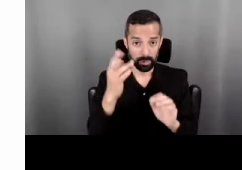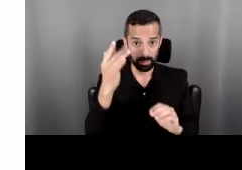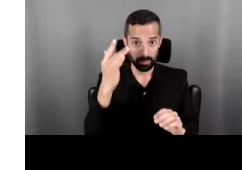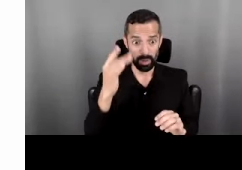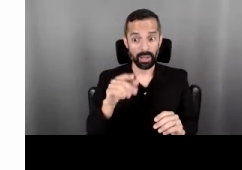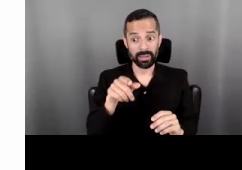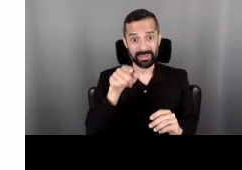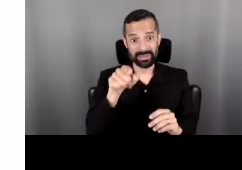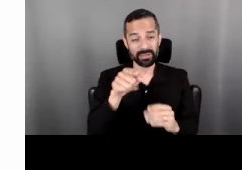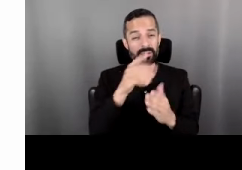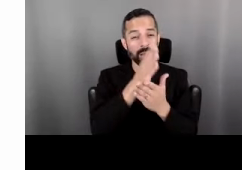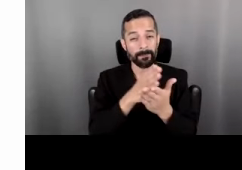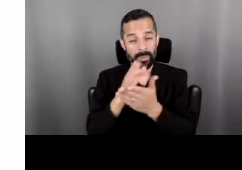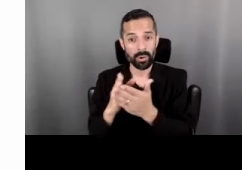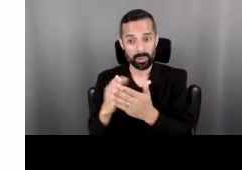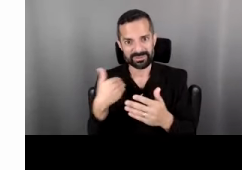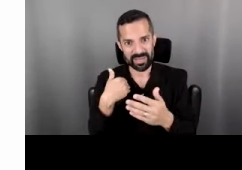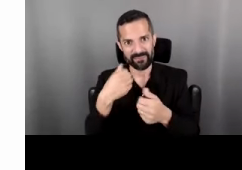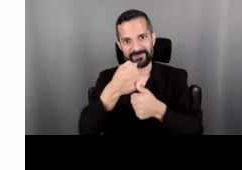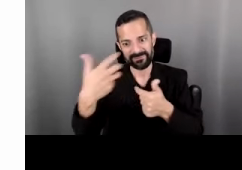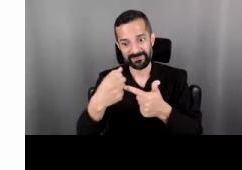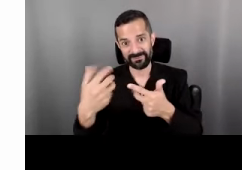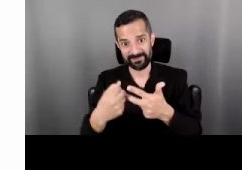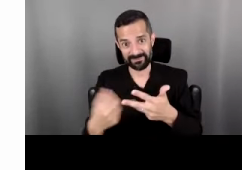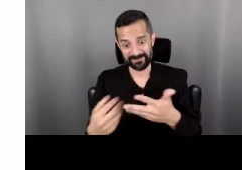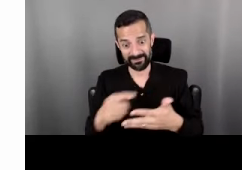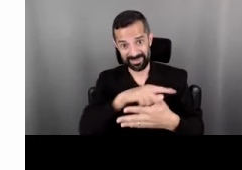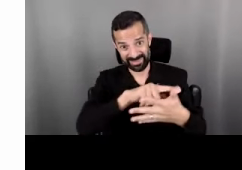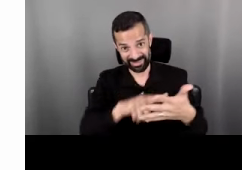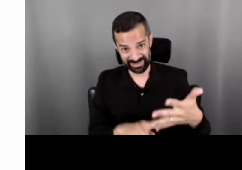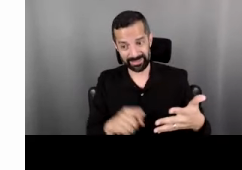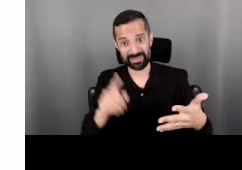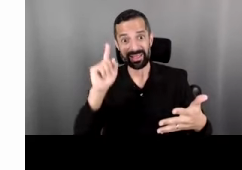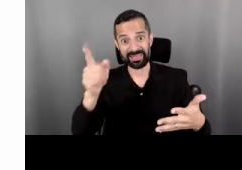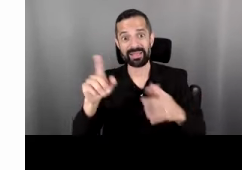heavily factor in to an analysis by the district office